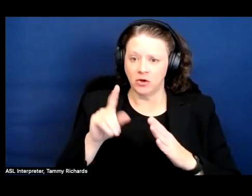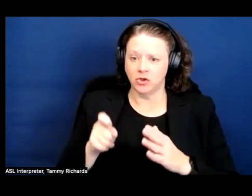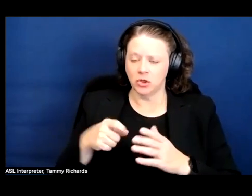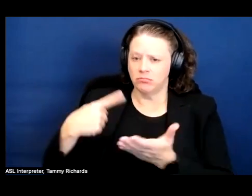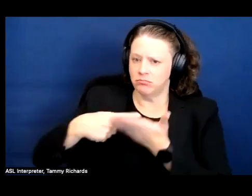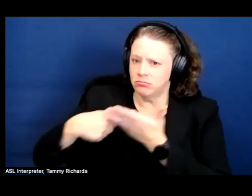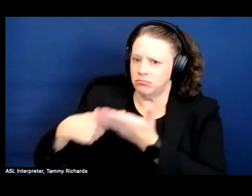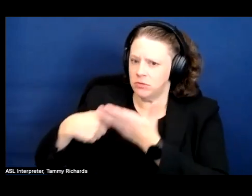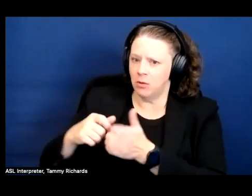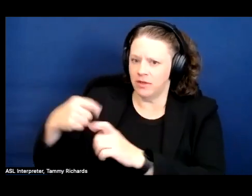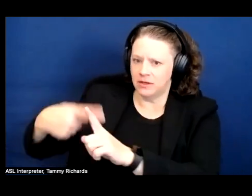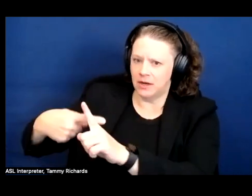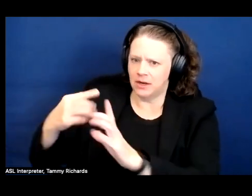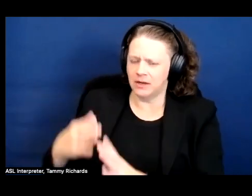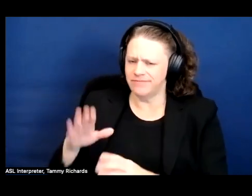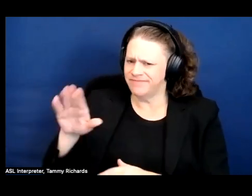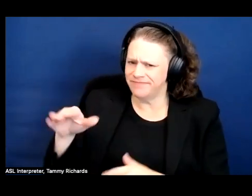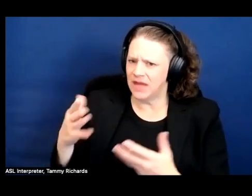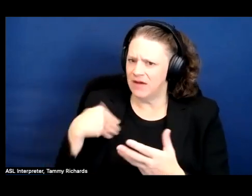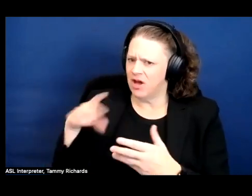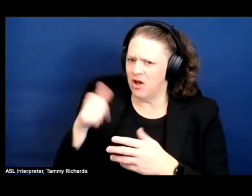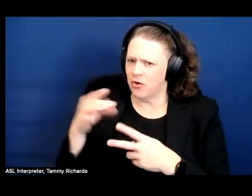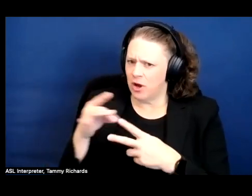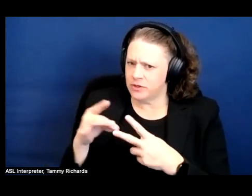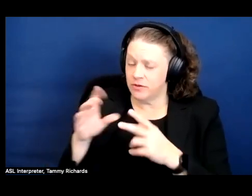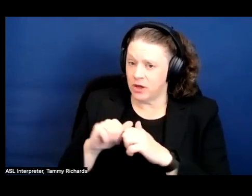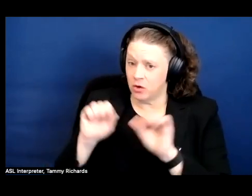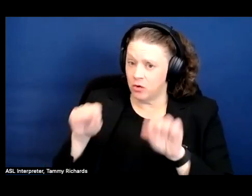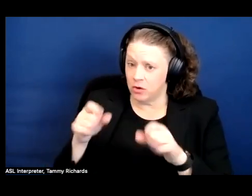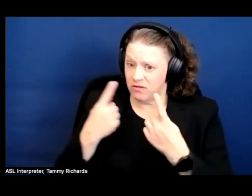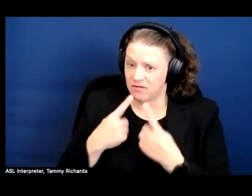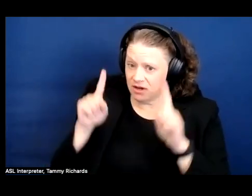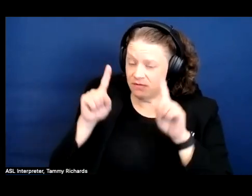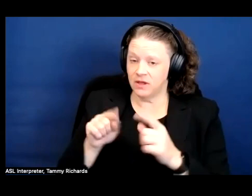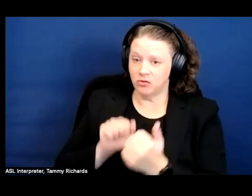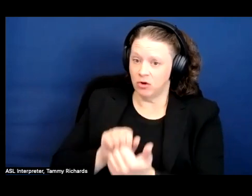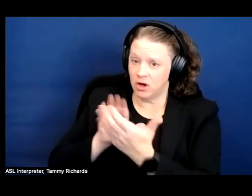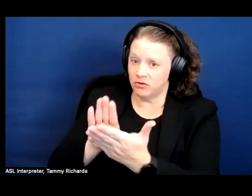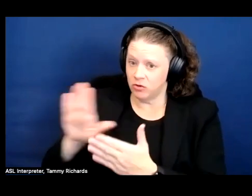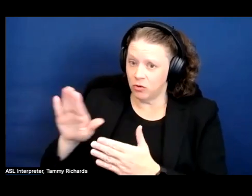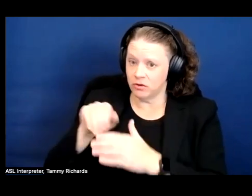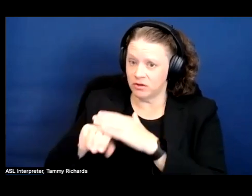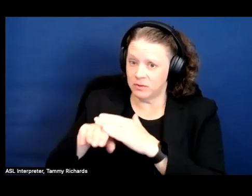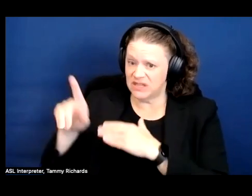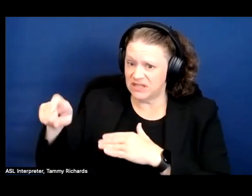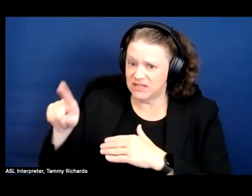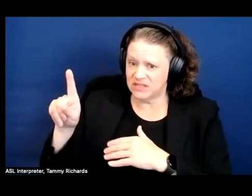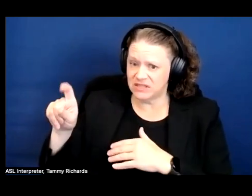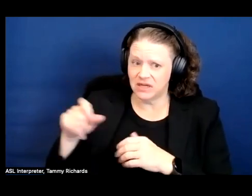feel free to jump in the chat with your answers. The first is for tenant, Blanca,